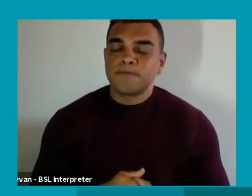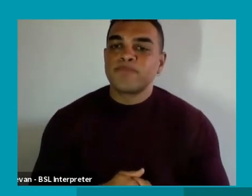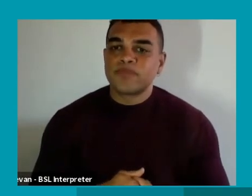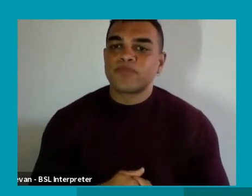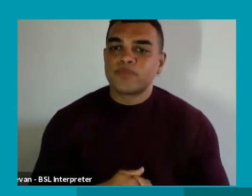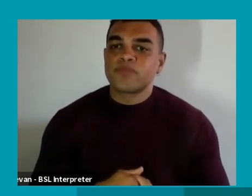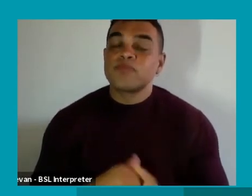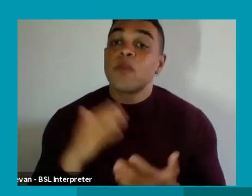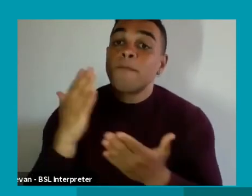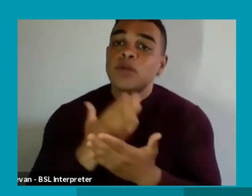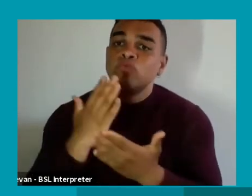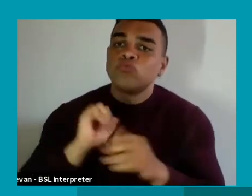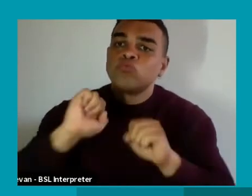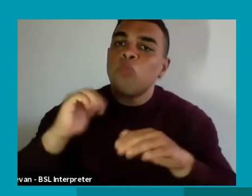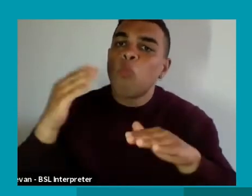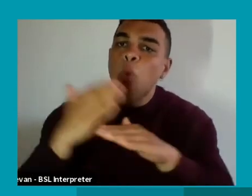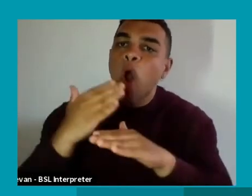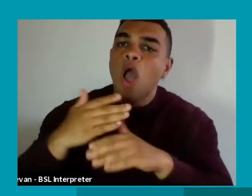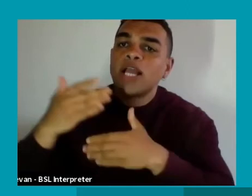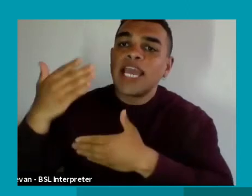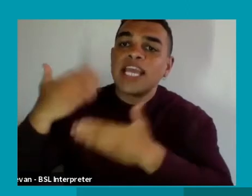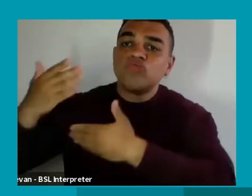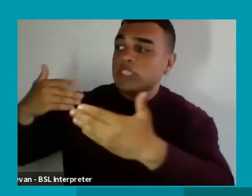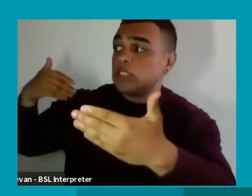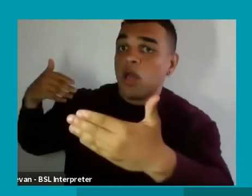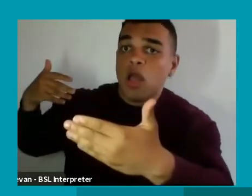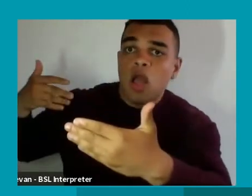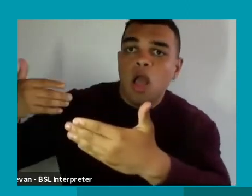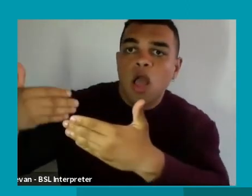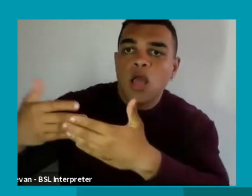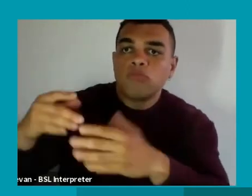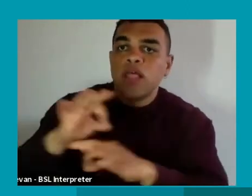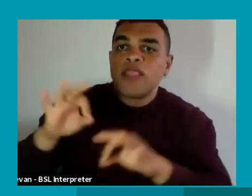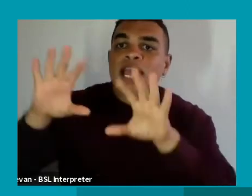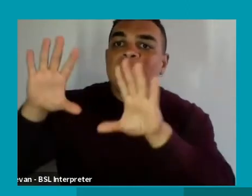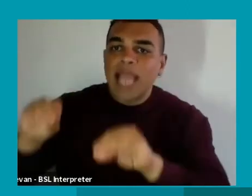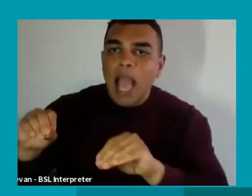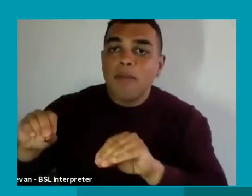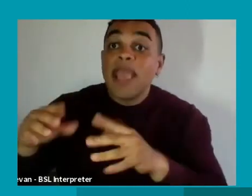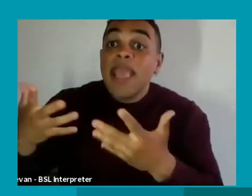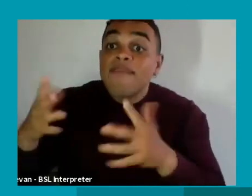positives or at least reflect them and not frontloading… The most interesting and relevant things about you always put the